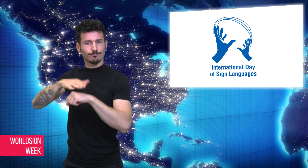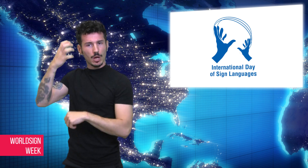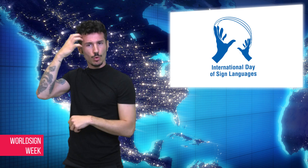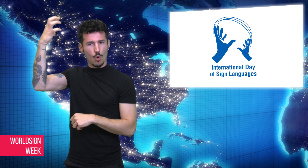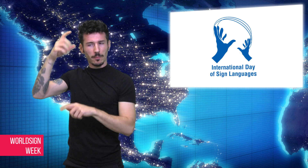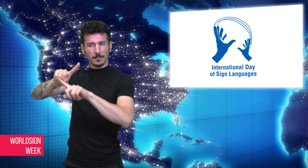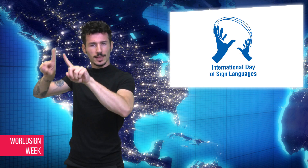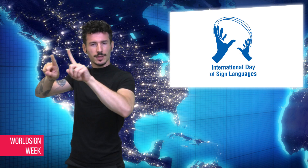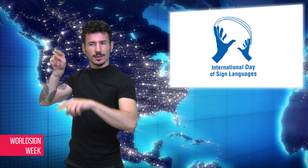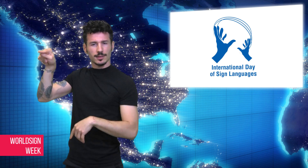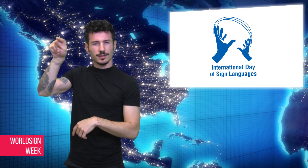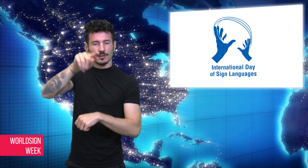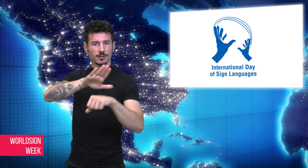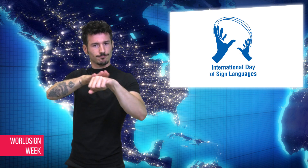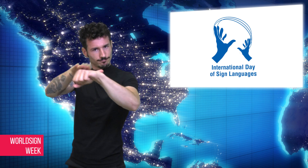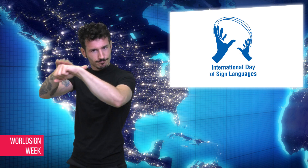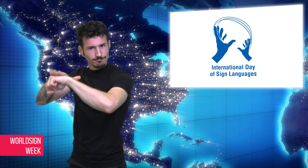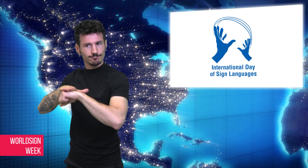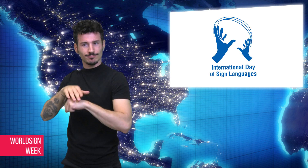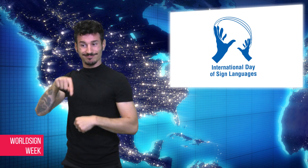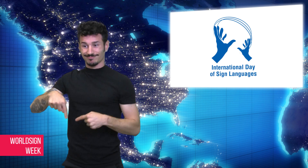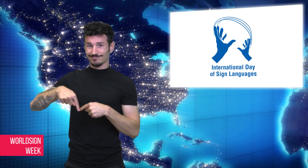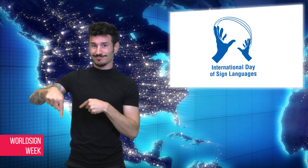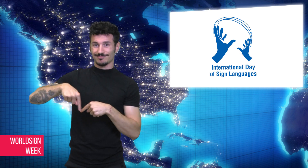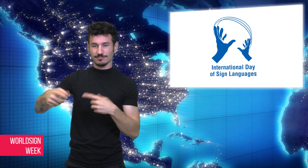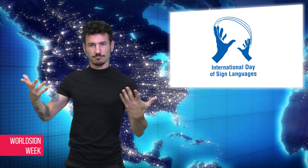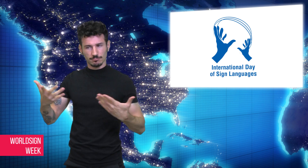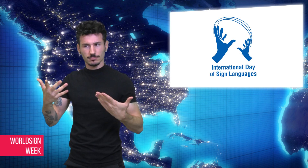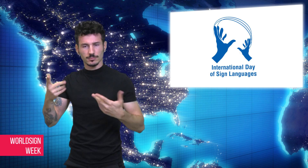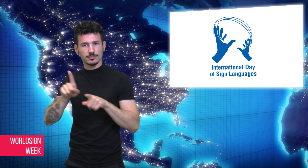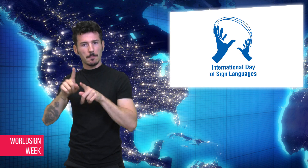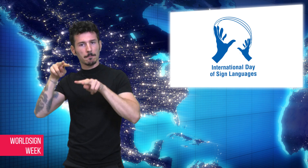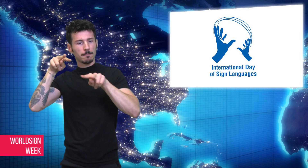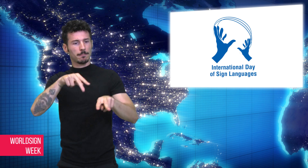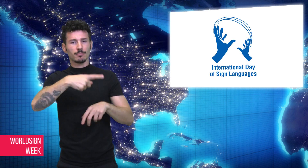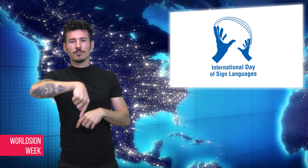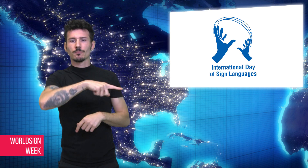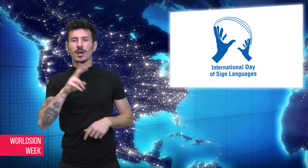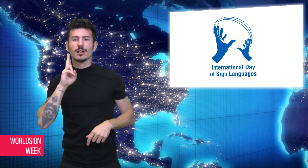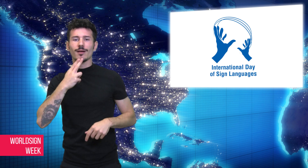of Sign Languages, HRW is reminding governments of